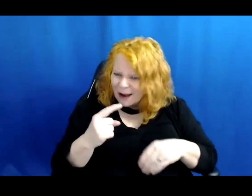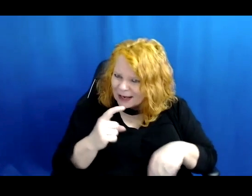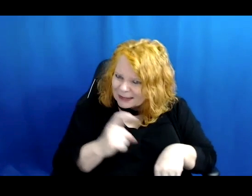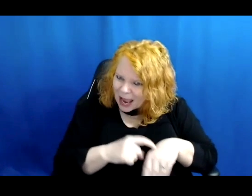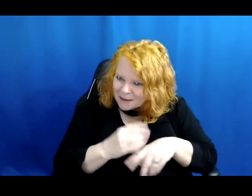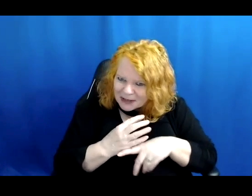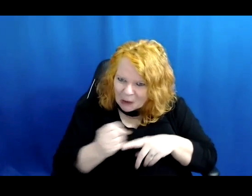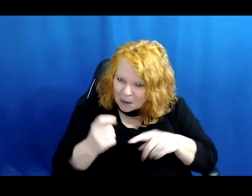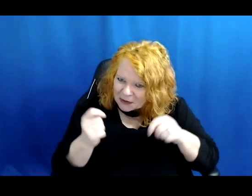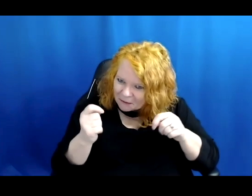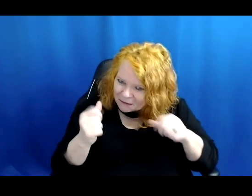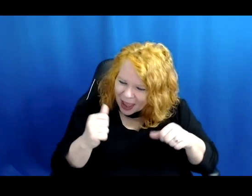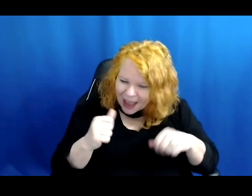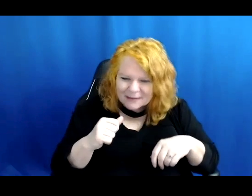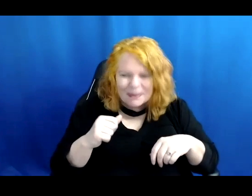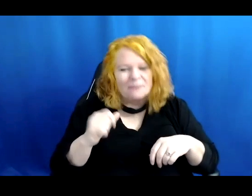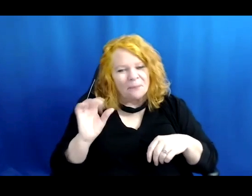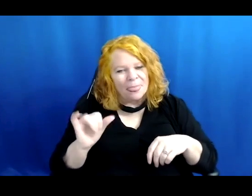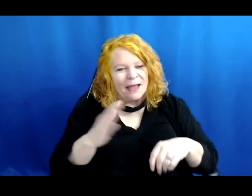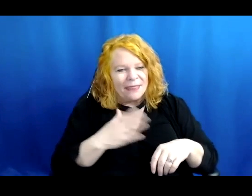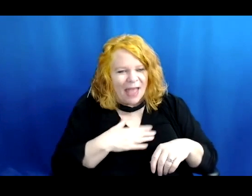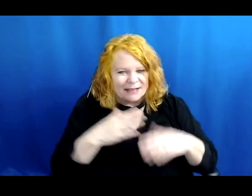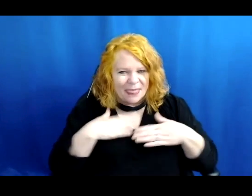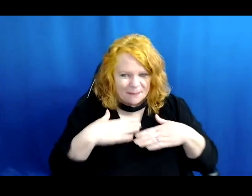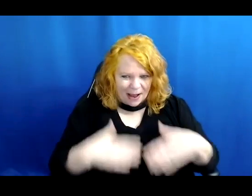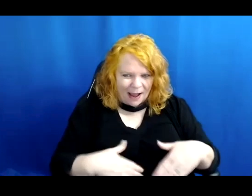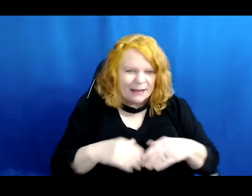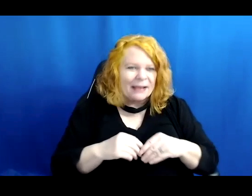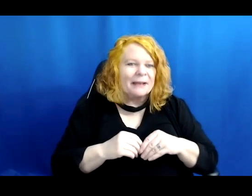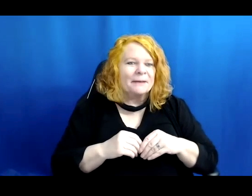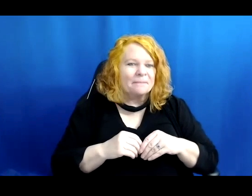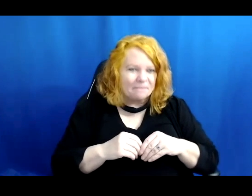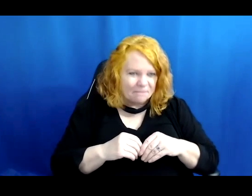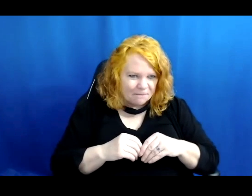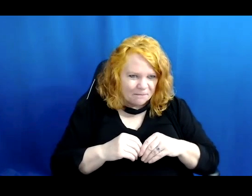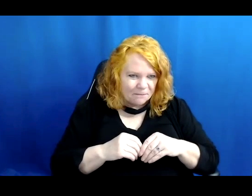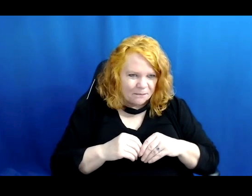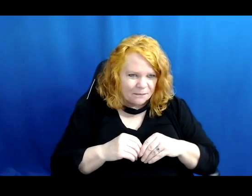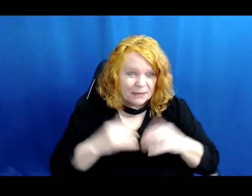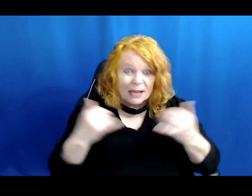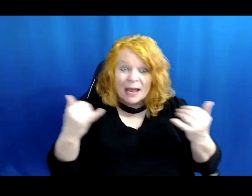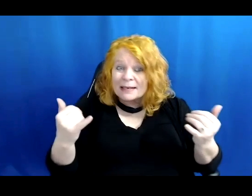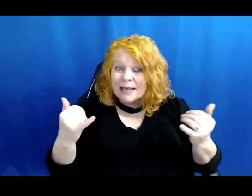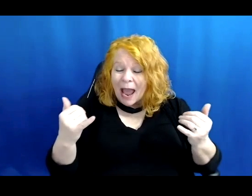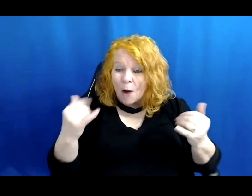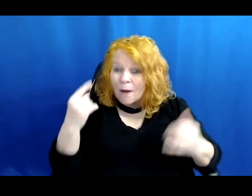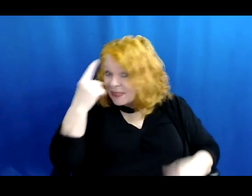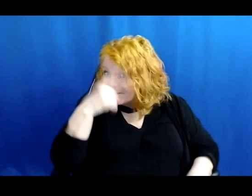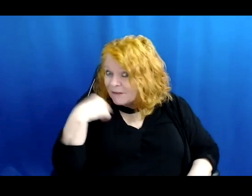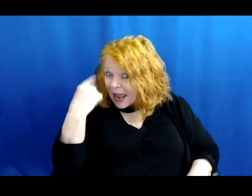I have my little body of my parrot. I am going to do his face in green.